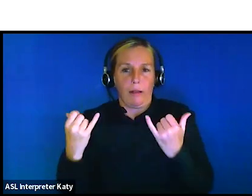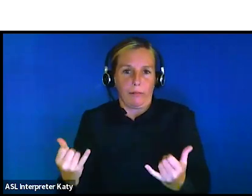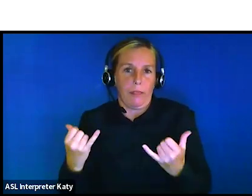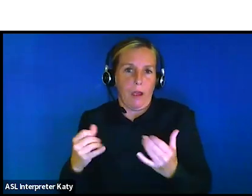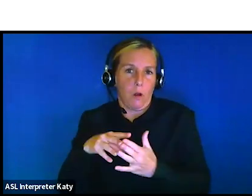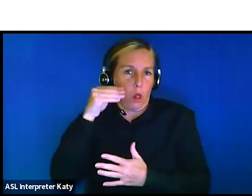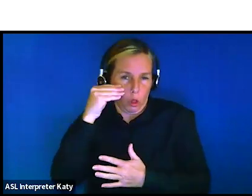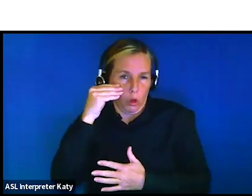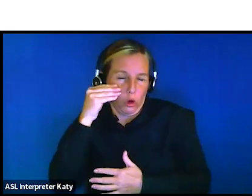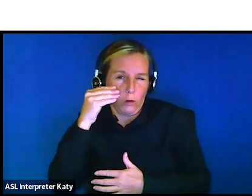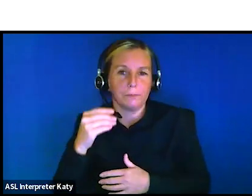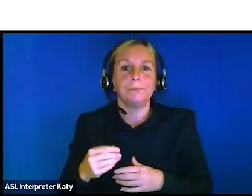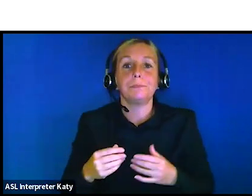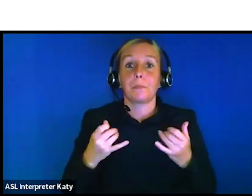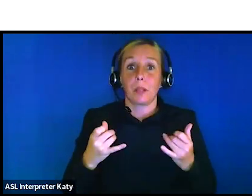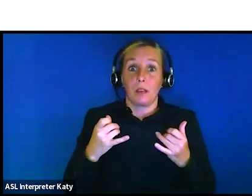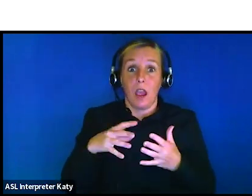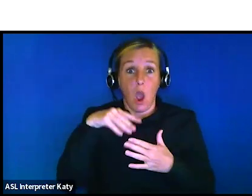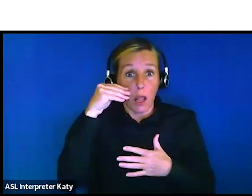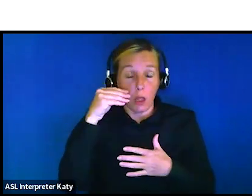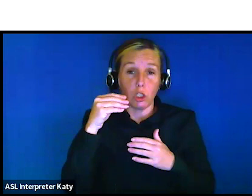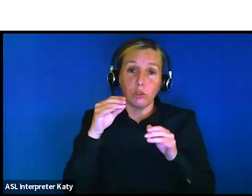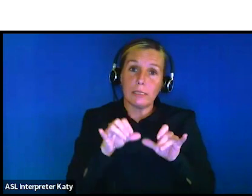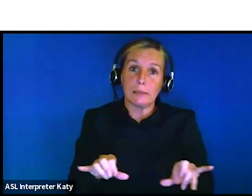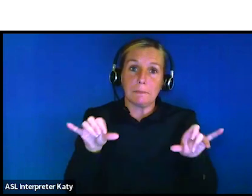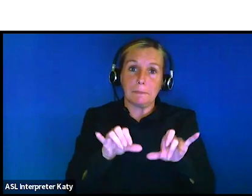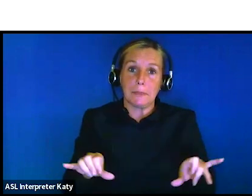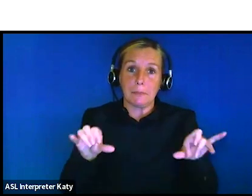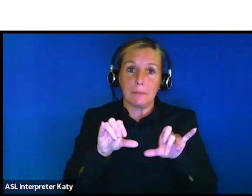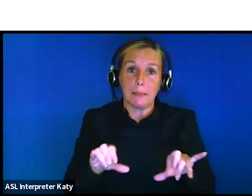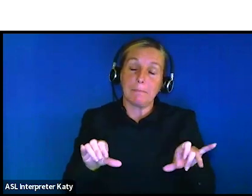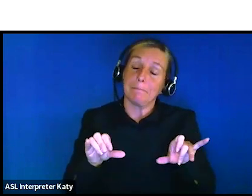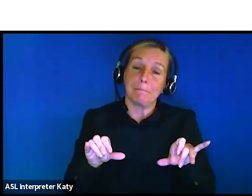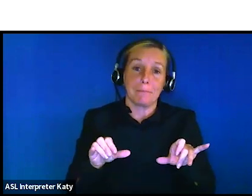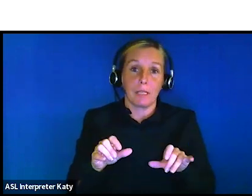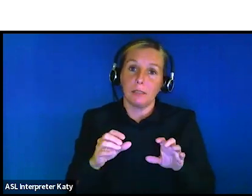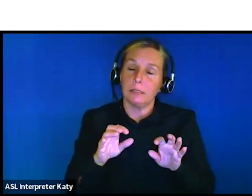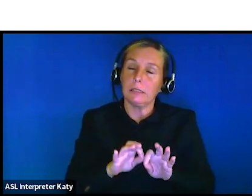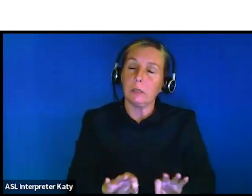consistency is the key for me to staying well.